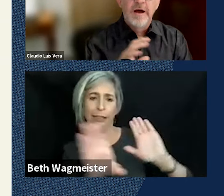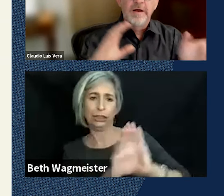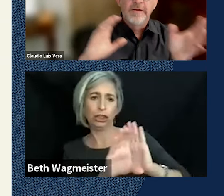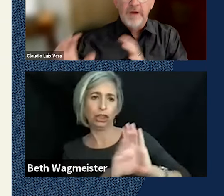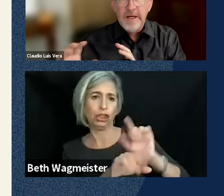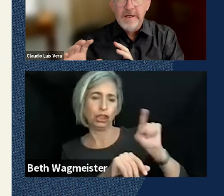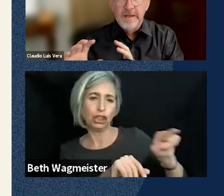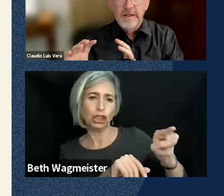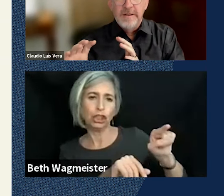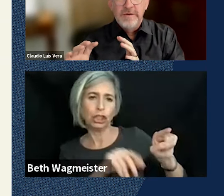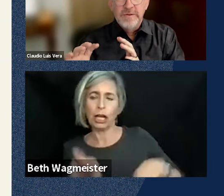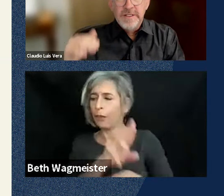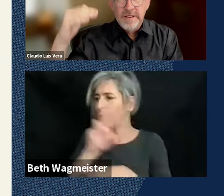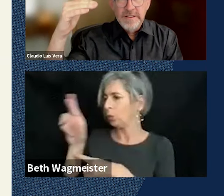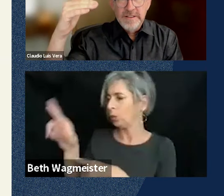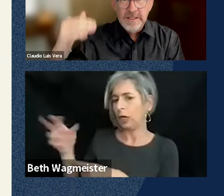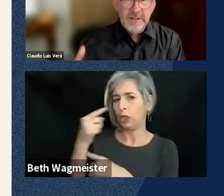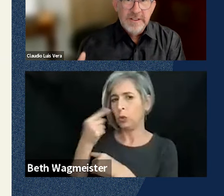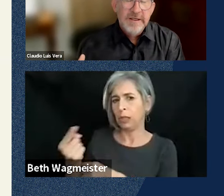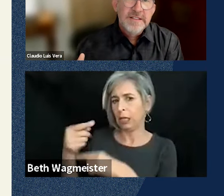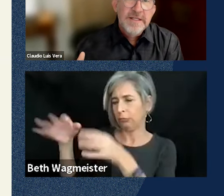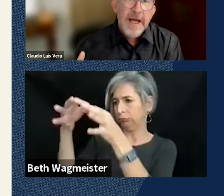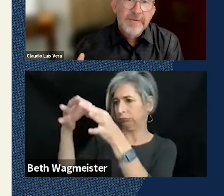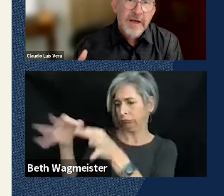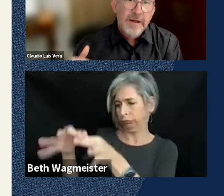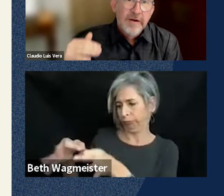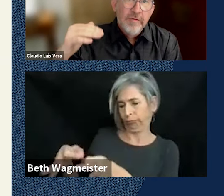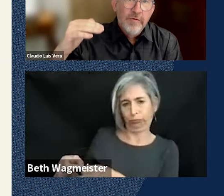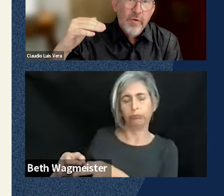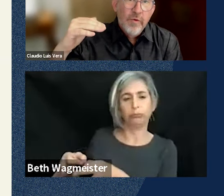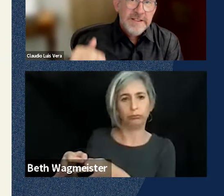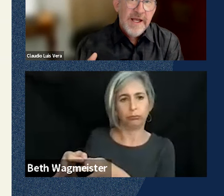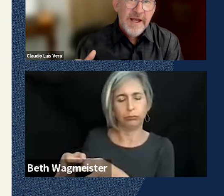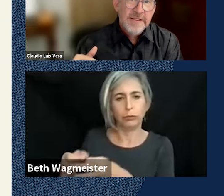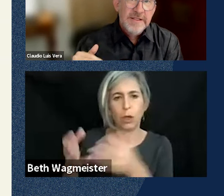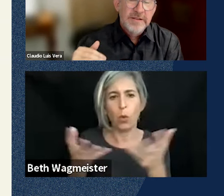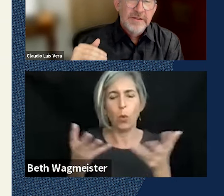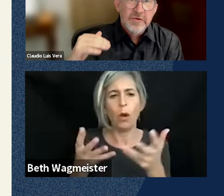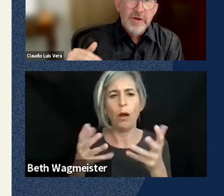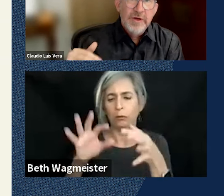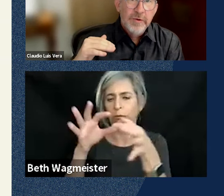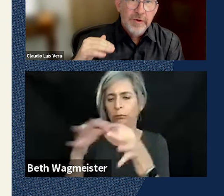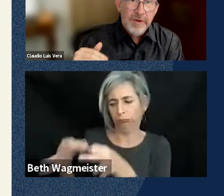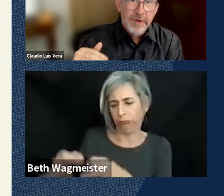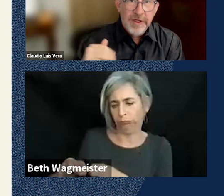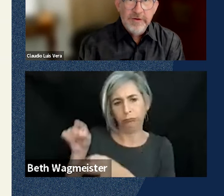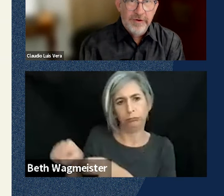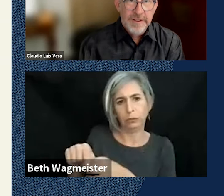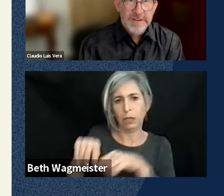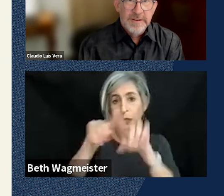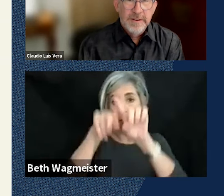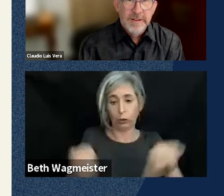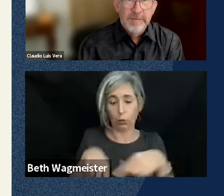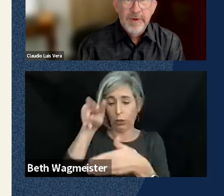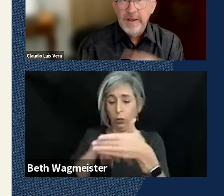On the right, you see essentially a snapshot of what text the screen reader would be reading for this.